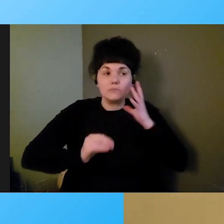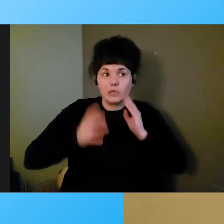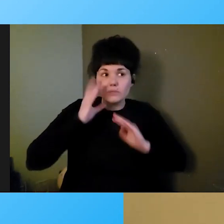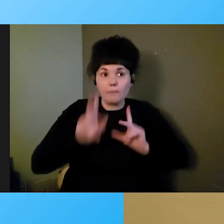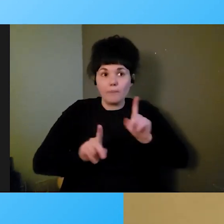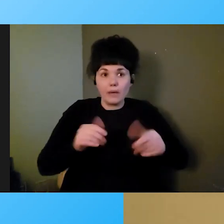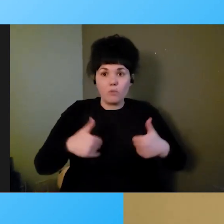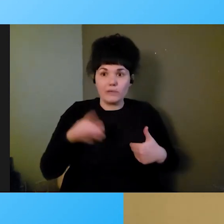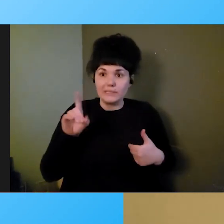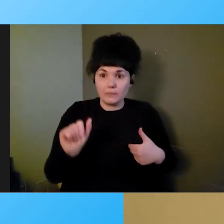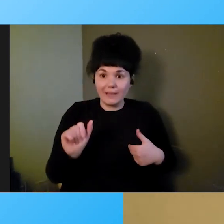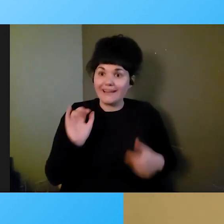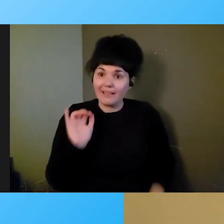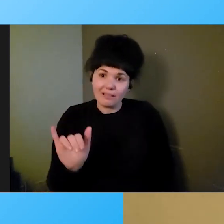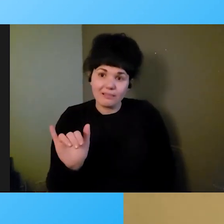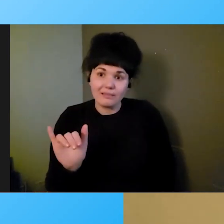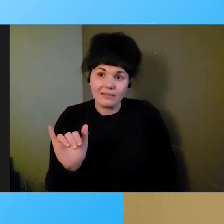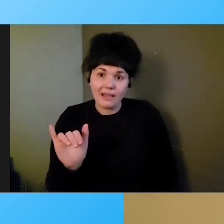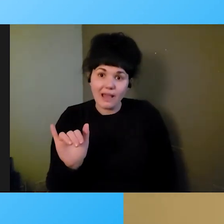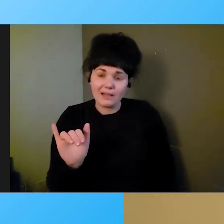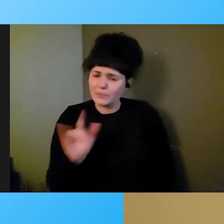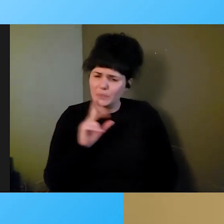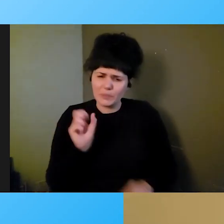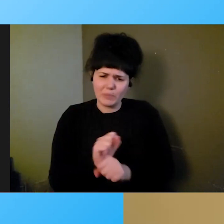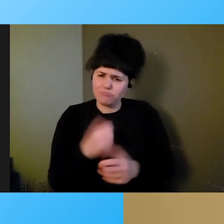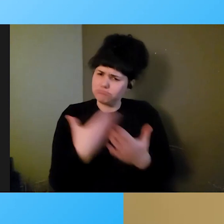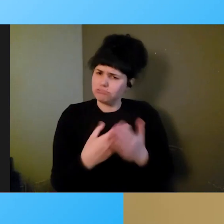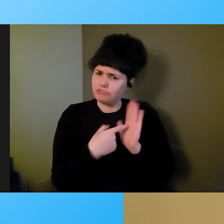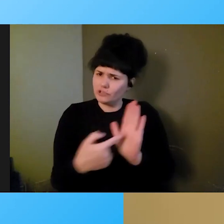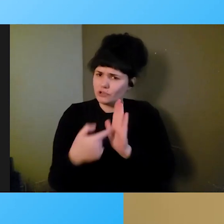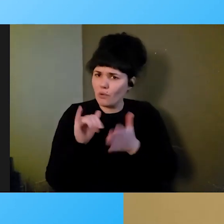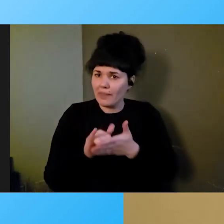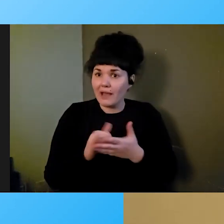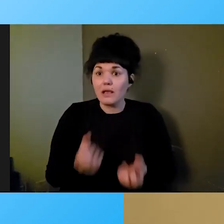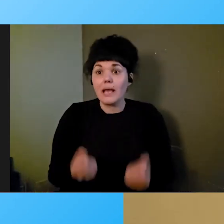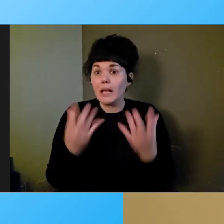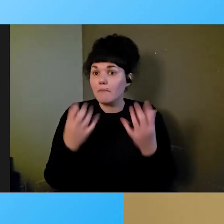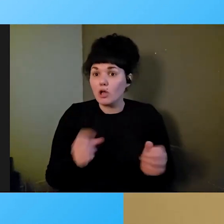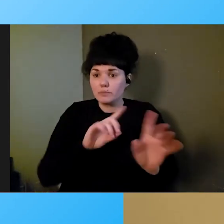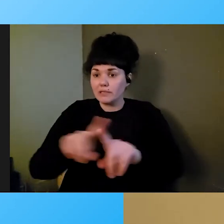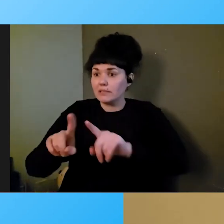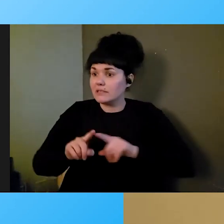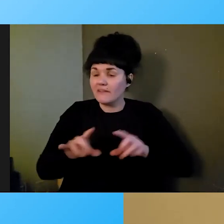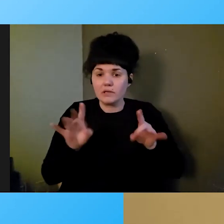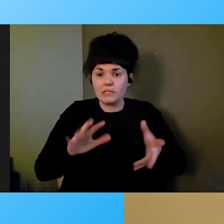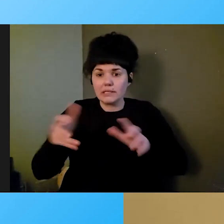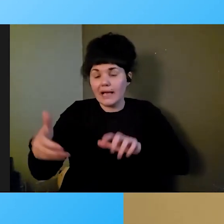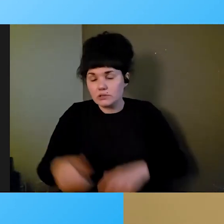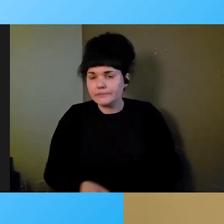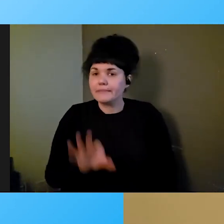disabilities definitely demonstrating and indicate that in multiple disasters. As you mentioned 9/11, hurricane